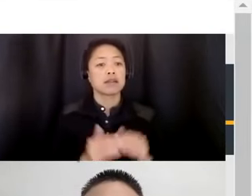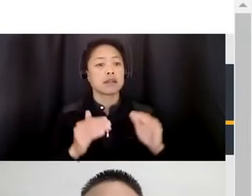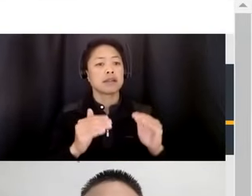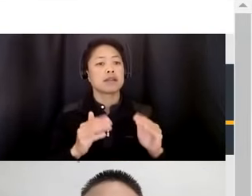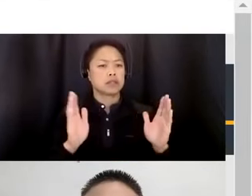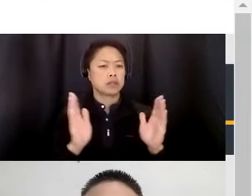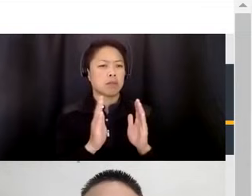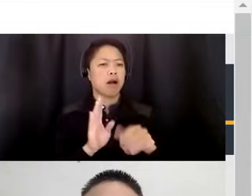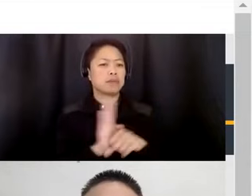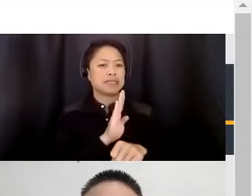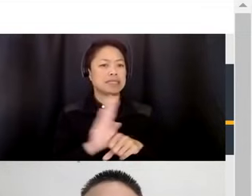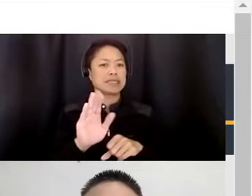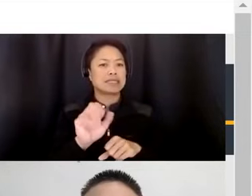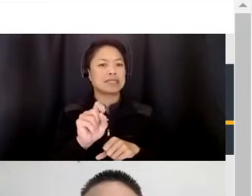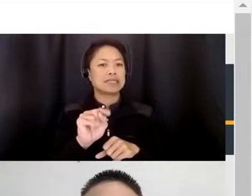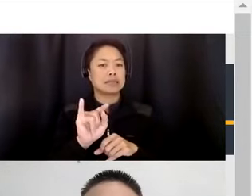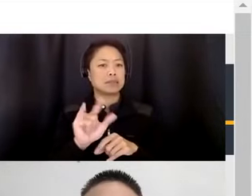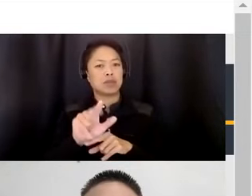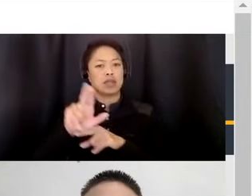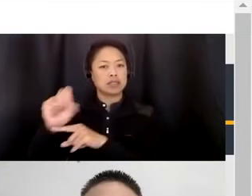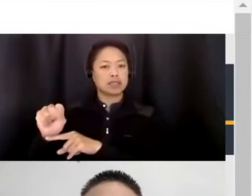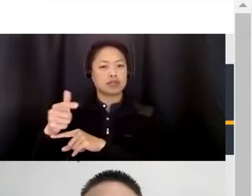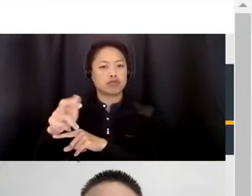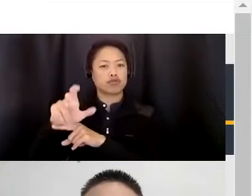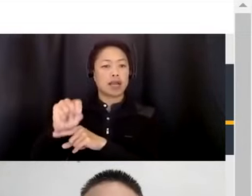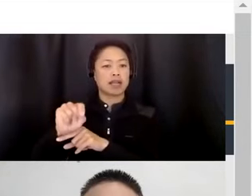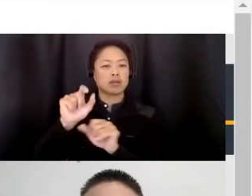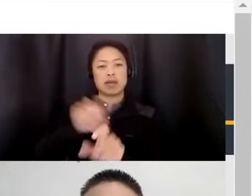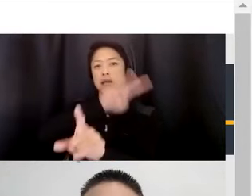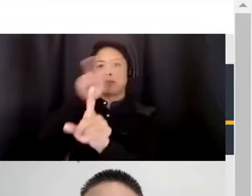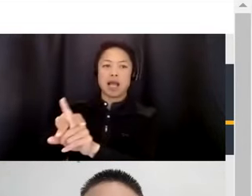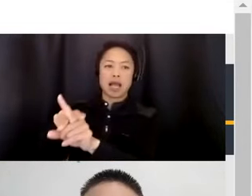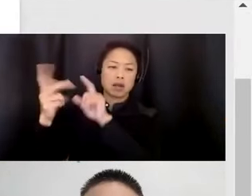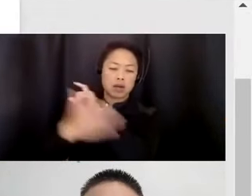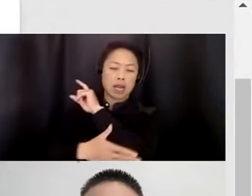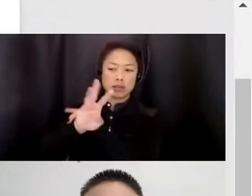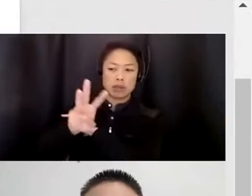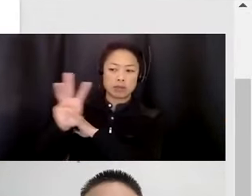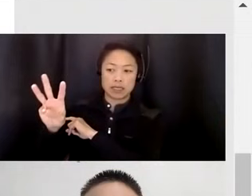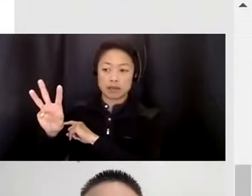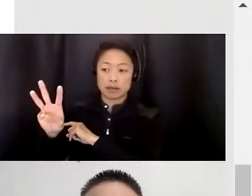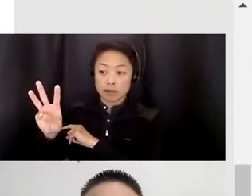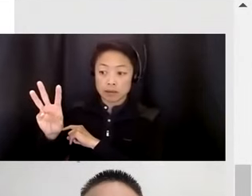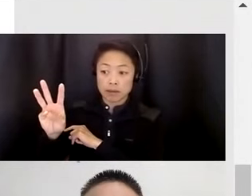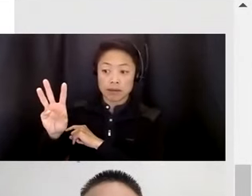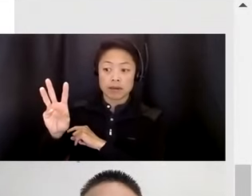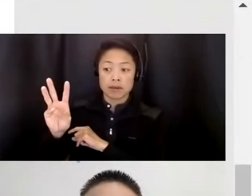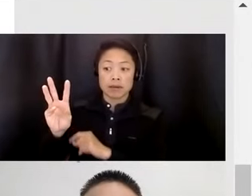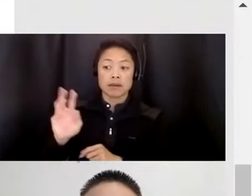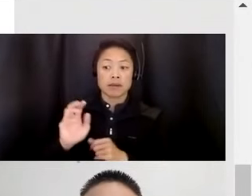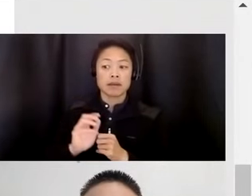about when getting the vaccine? Is it just one injection or are there multiple rounds like with